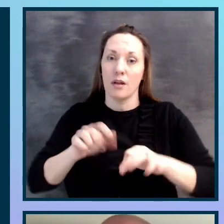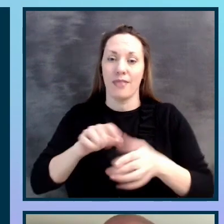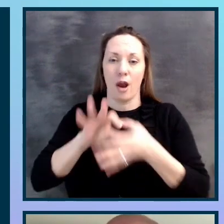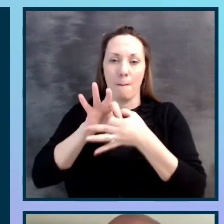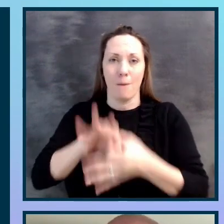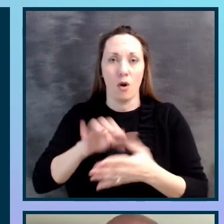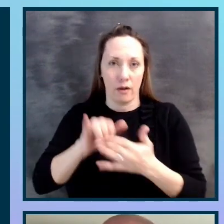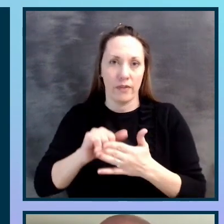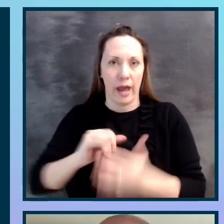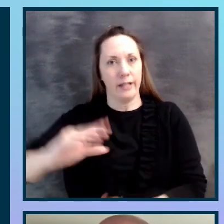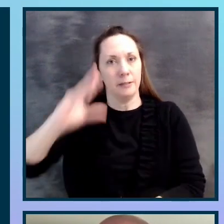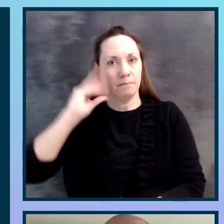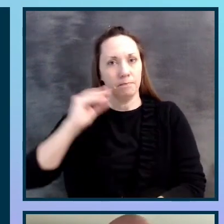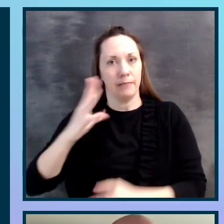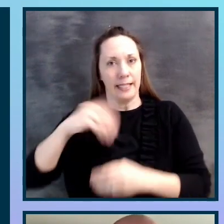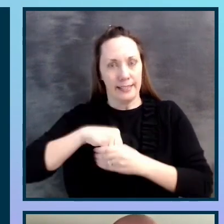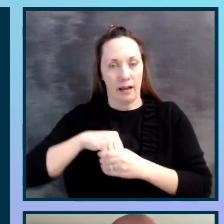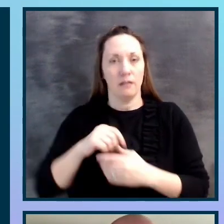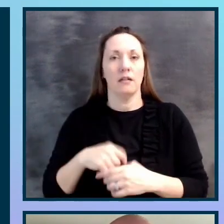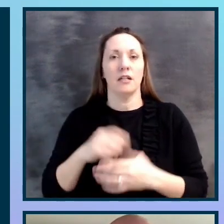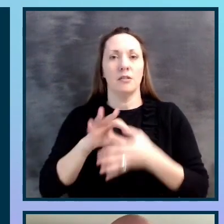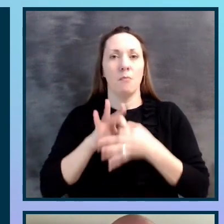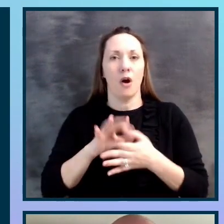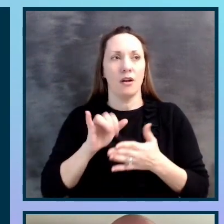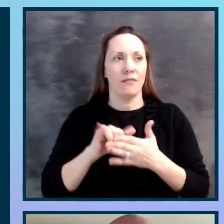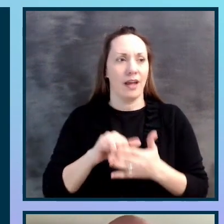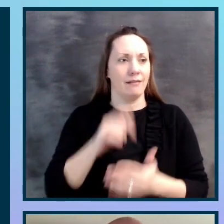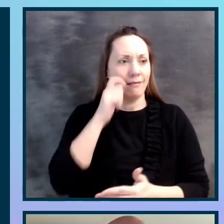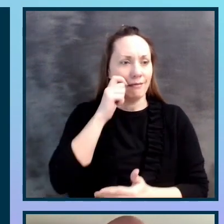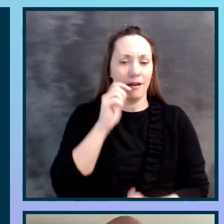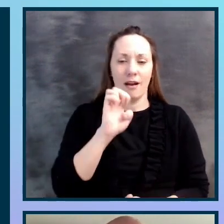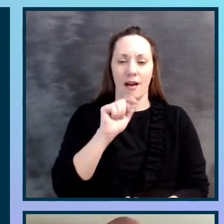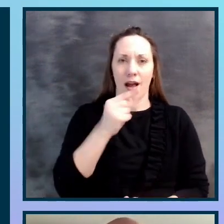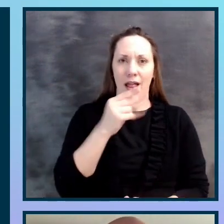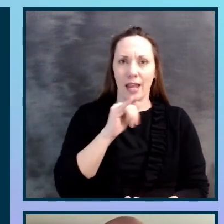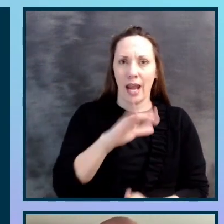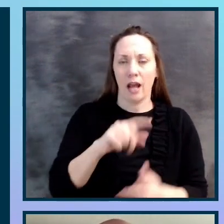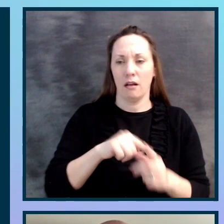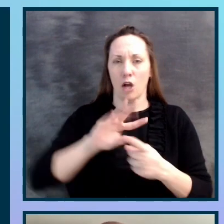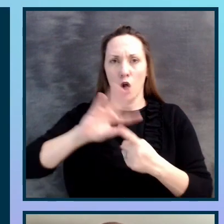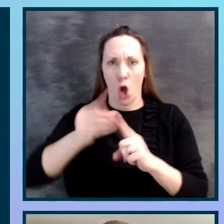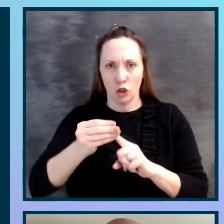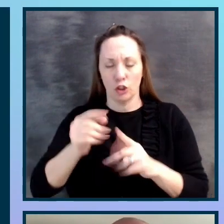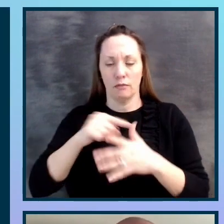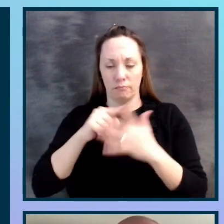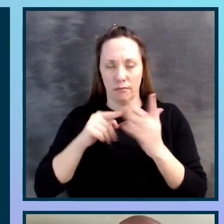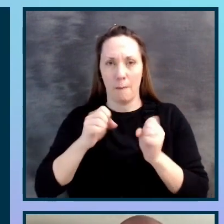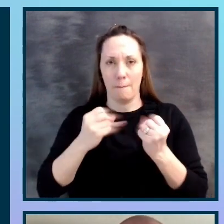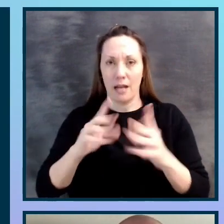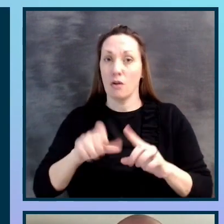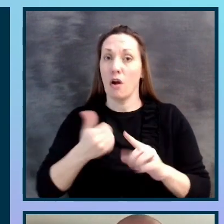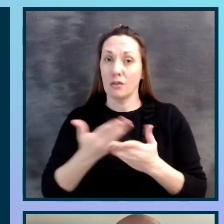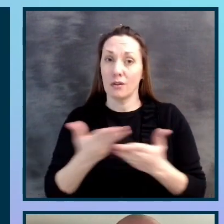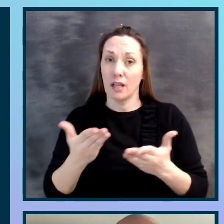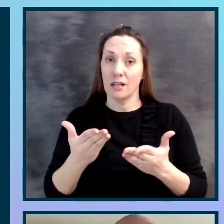Because as well within qual, you're dealing with ethnographics, we're dealing with culture, we're dealing with a lot of other things which are very, very important.